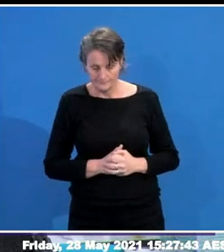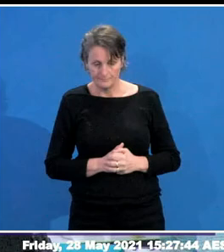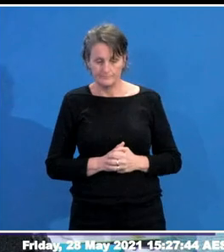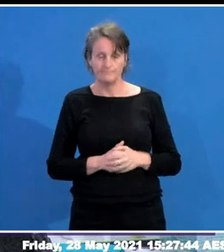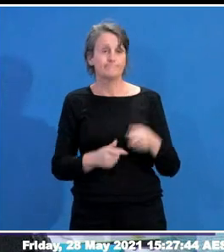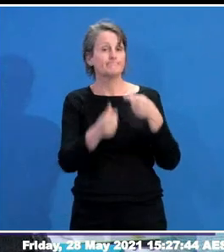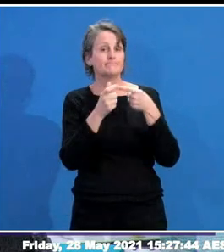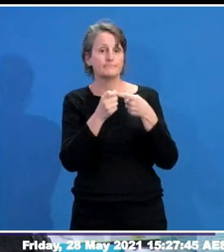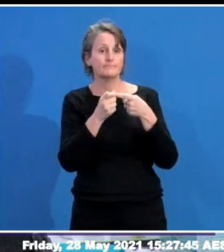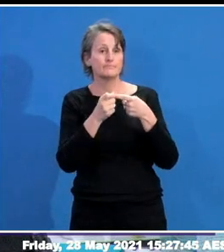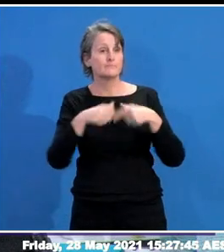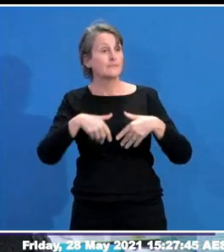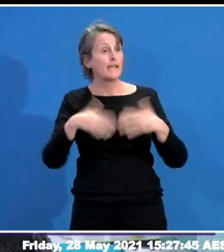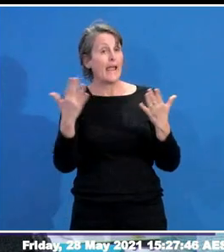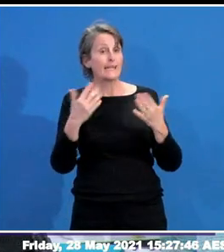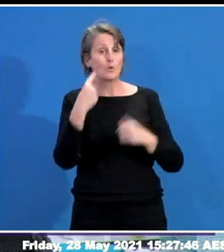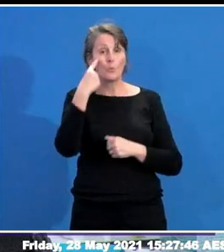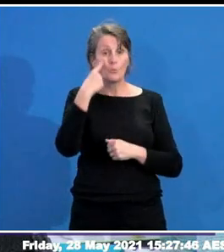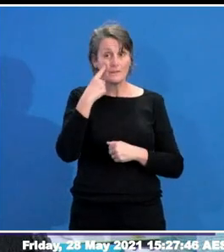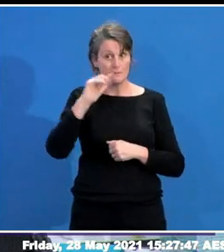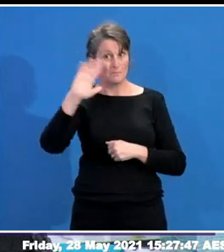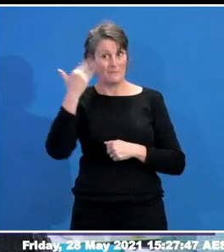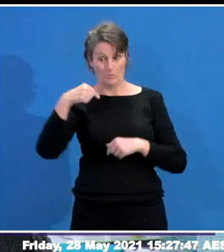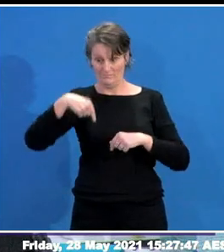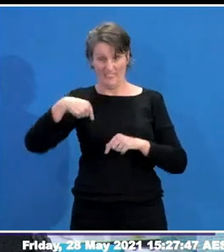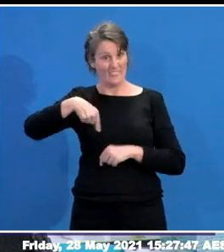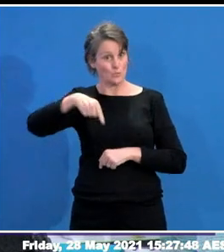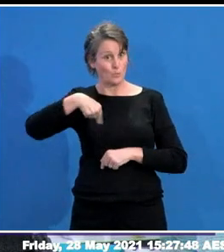Any witness who took questions on notice during this hearing should